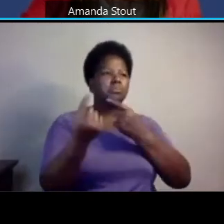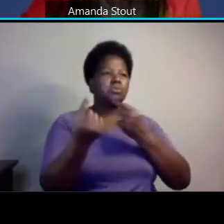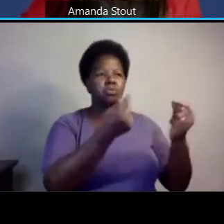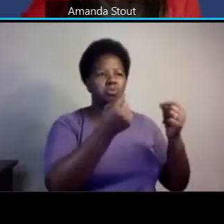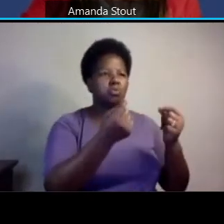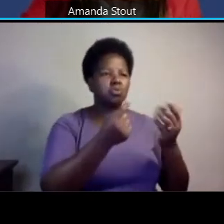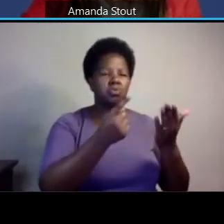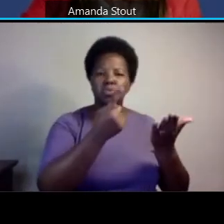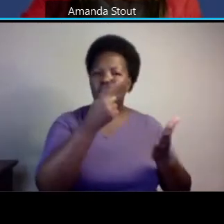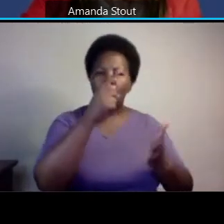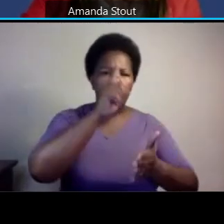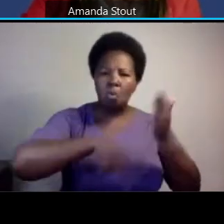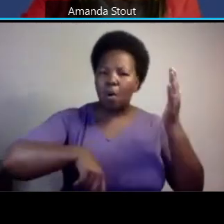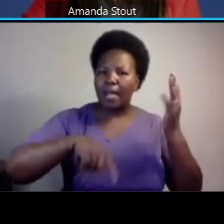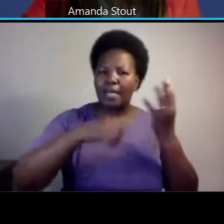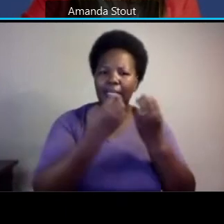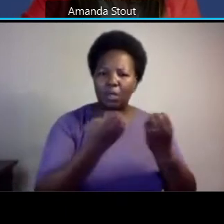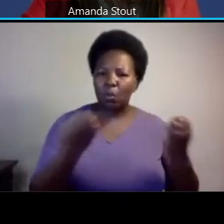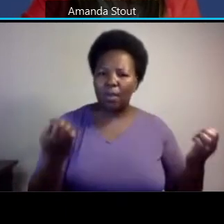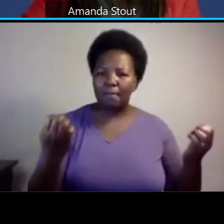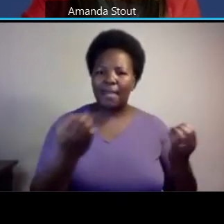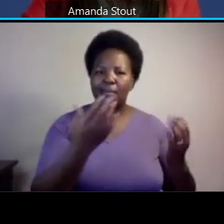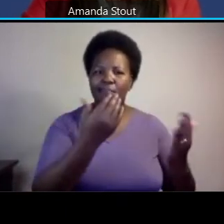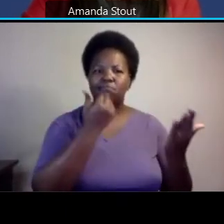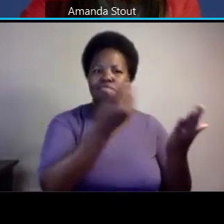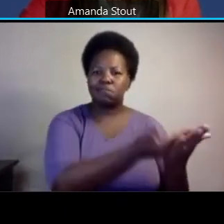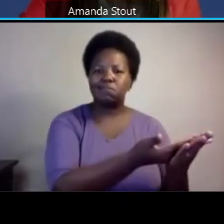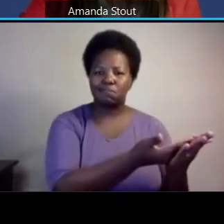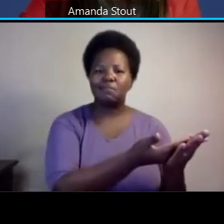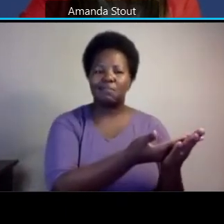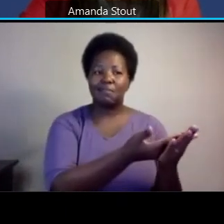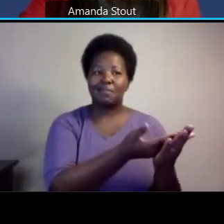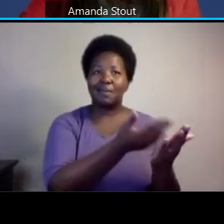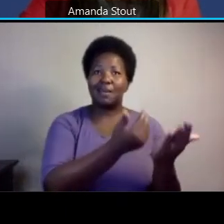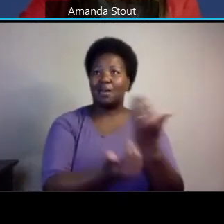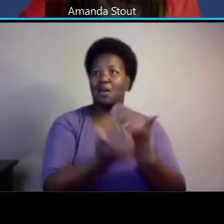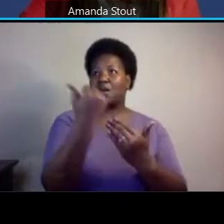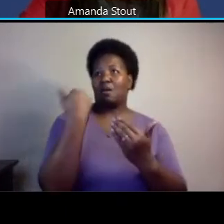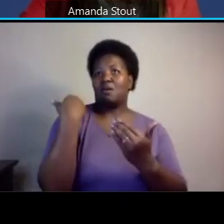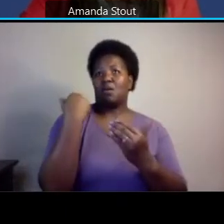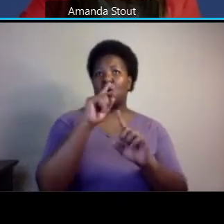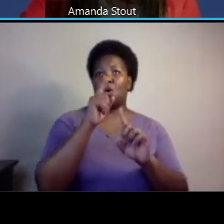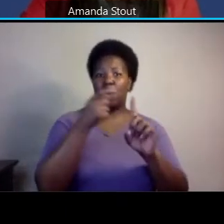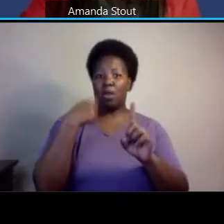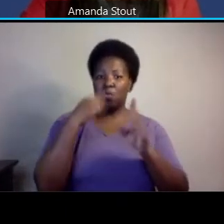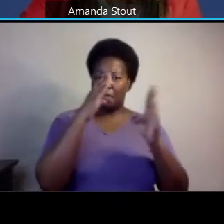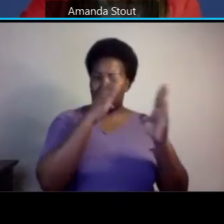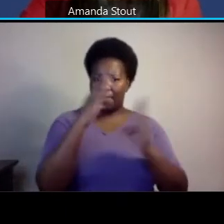throughout the the concept um planning and so it's um the question was about whether it's in